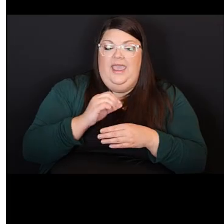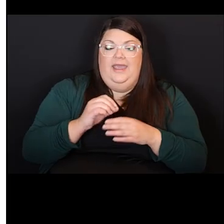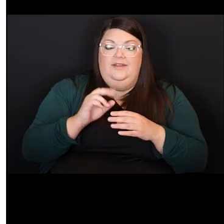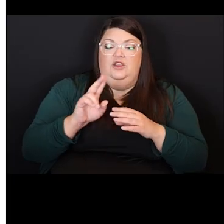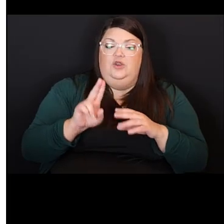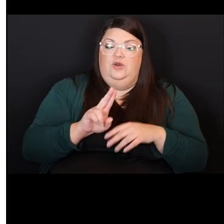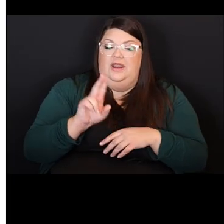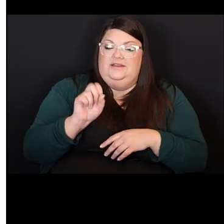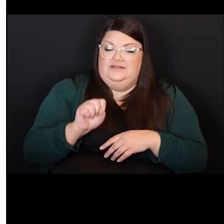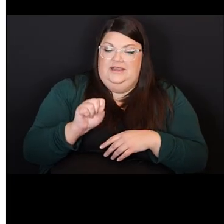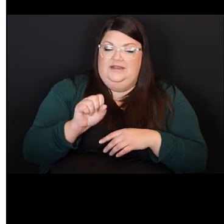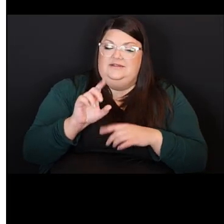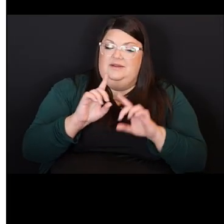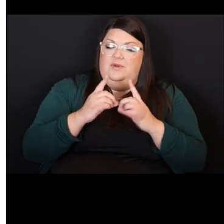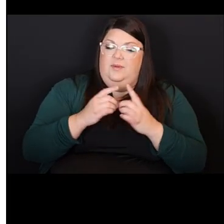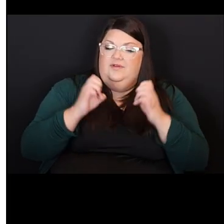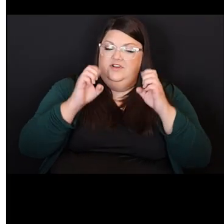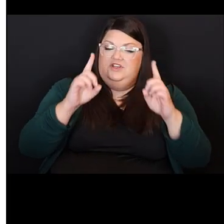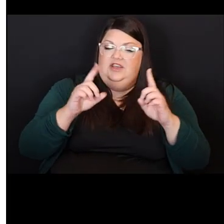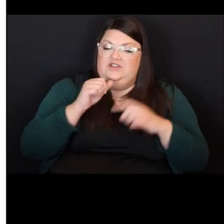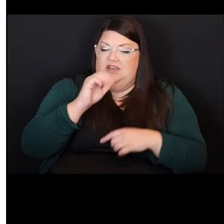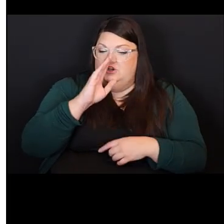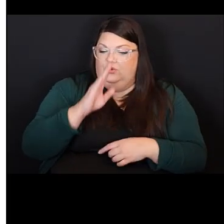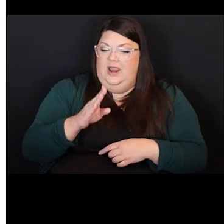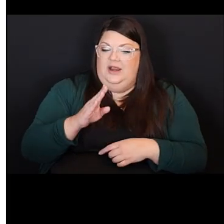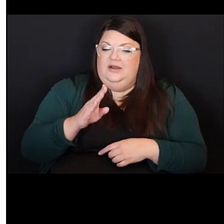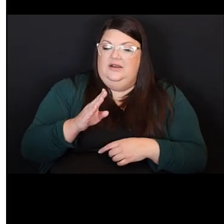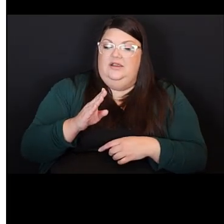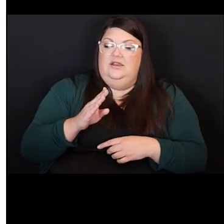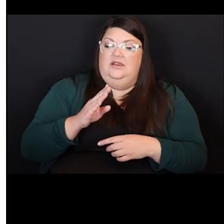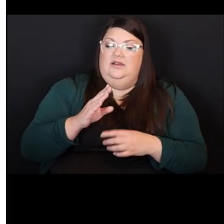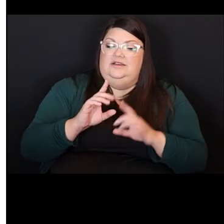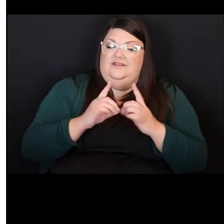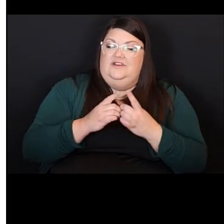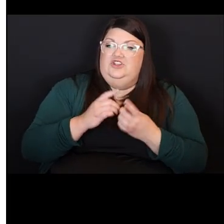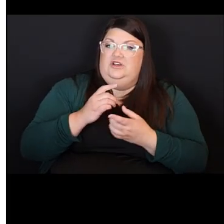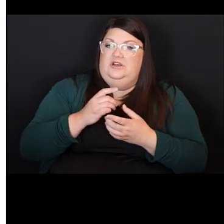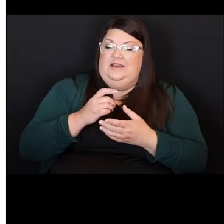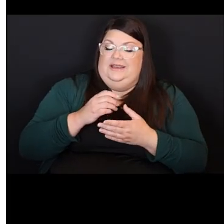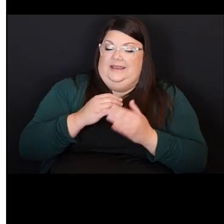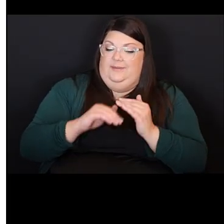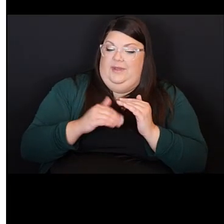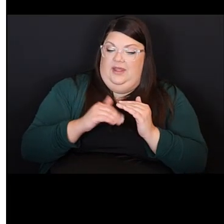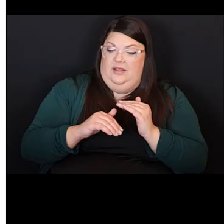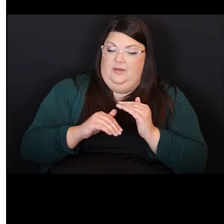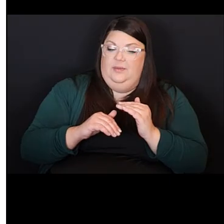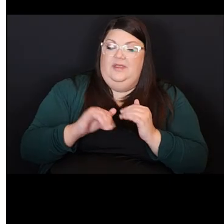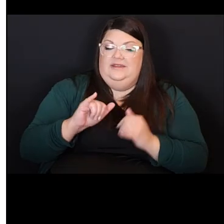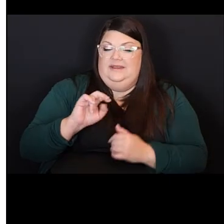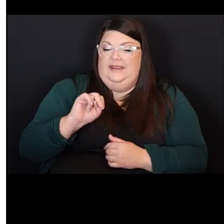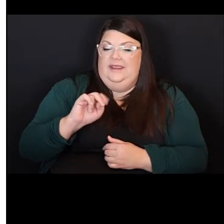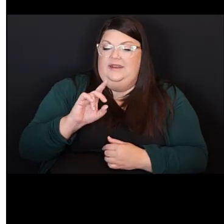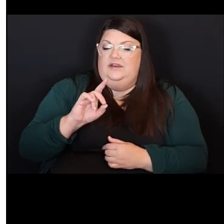States Department of Education Indirect Cost e-mail which is indirectcostdivision@ed.gov.